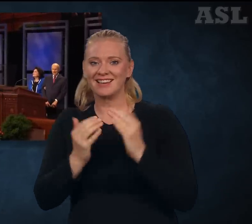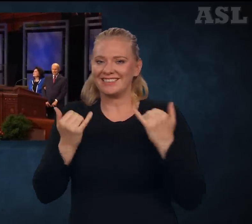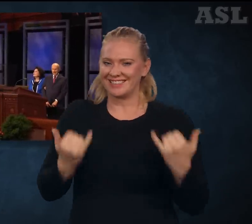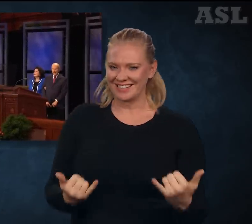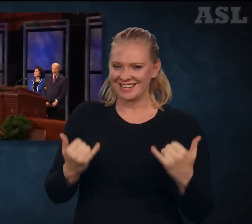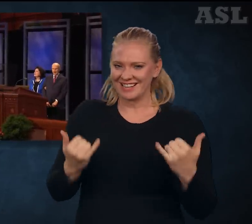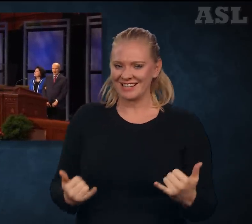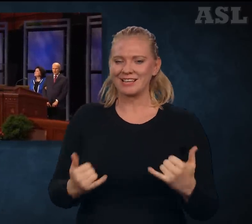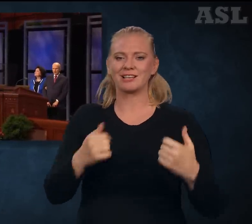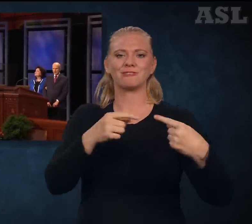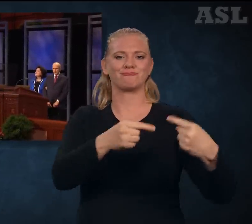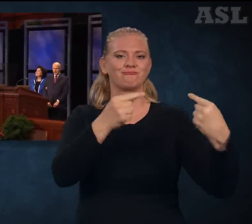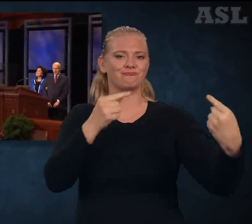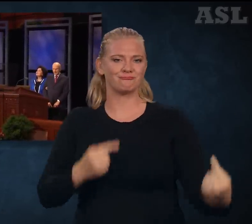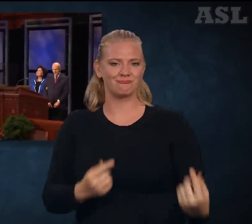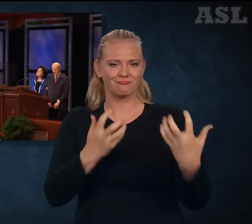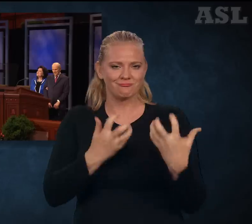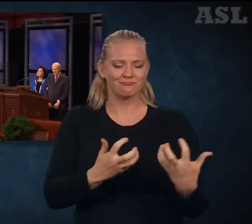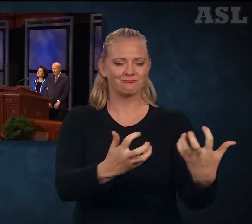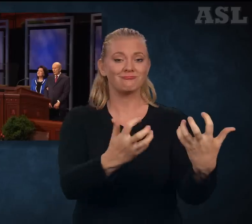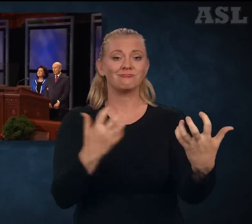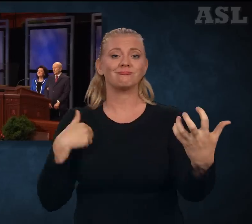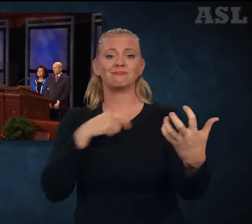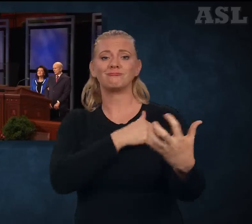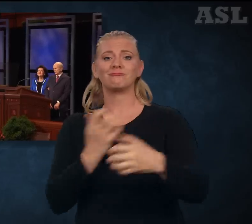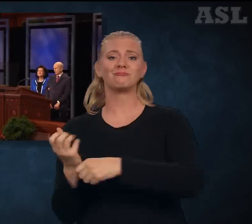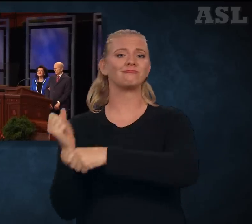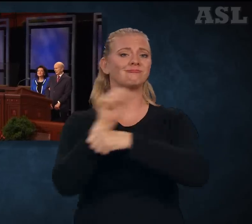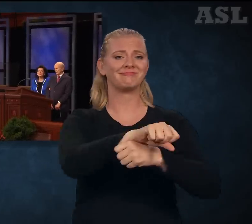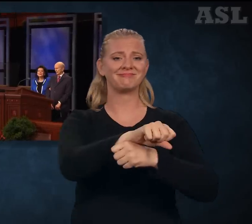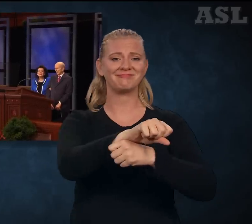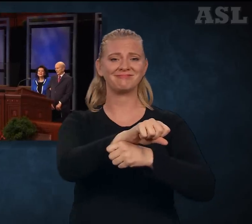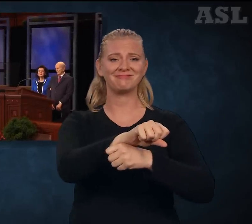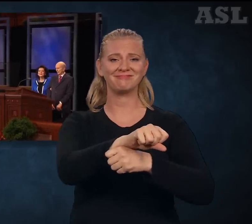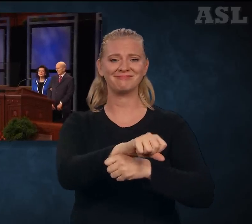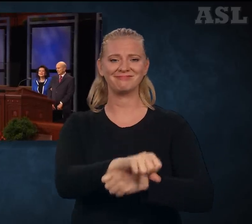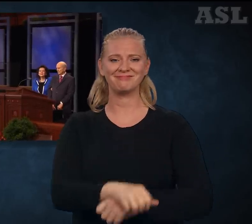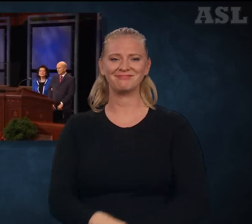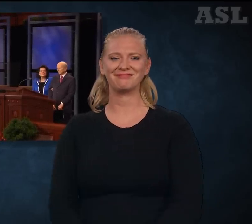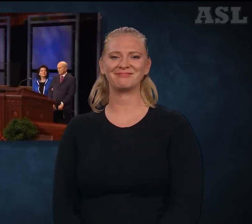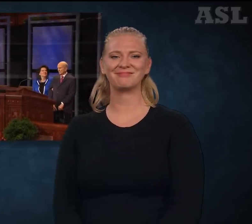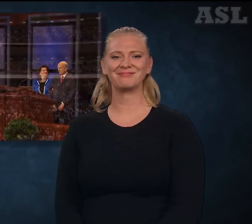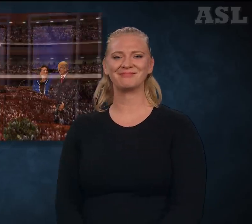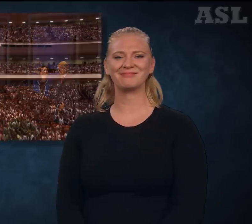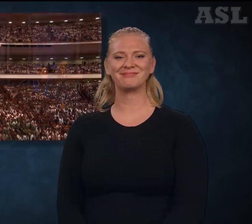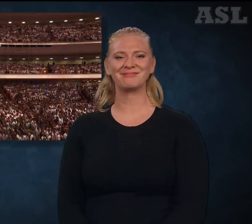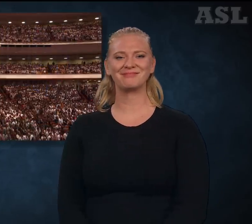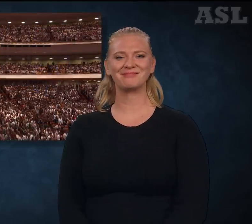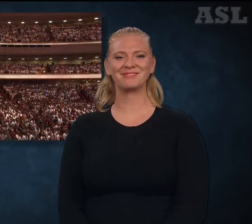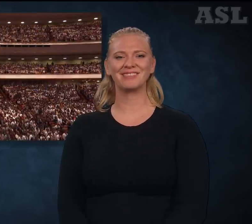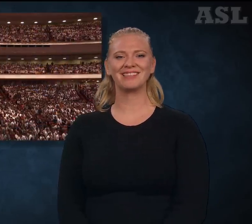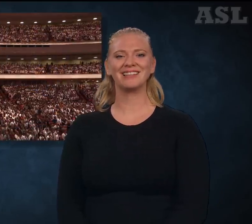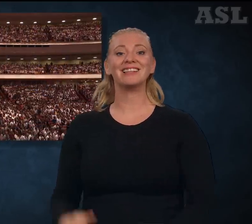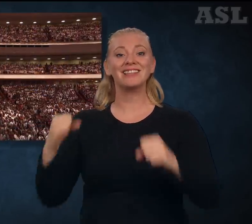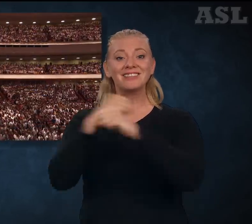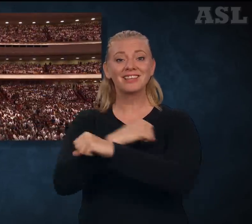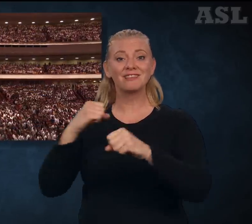SOUND THE WAR-CRY, "WATCH AND PRAY!" VANQUISH EV'RY FOE TODAY.